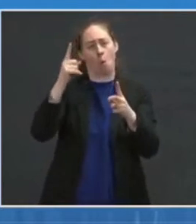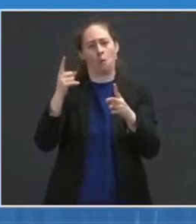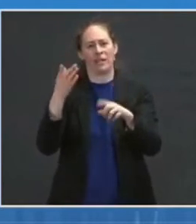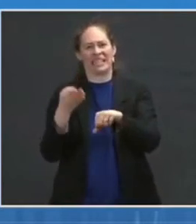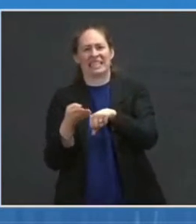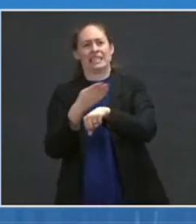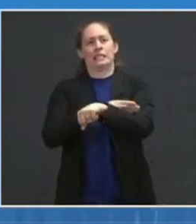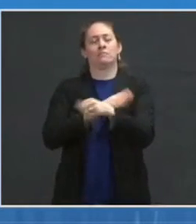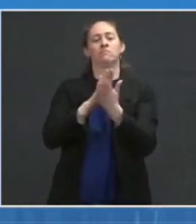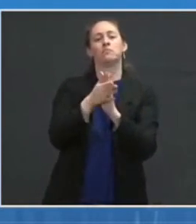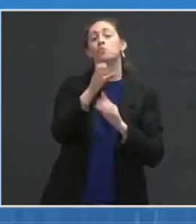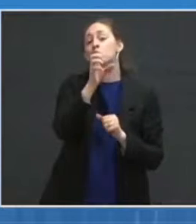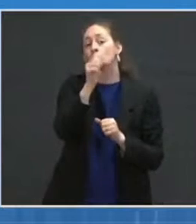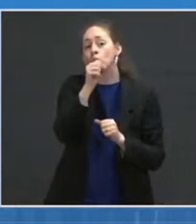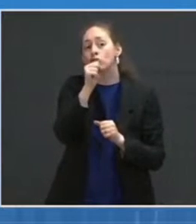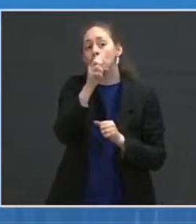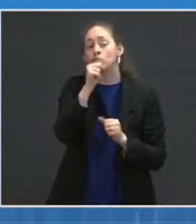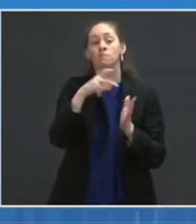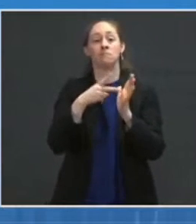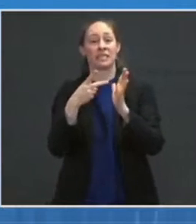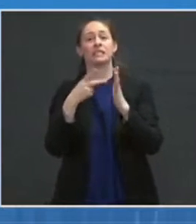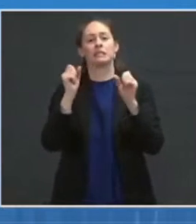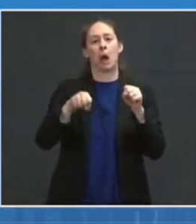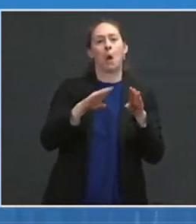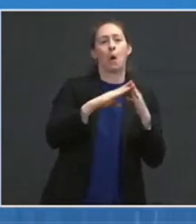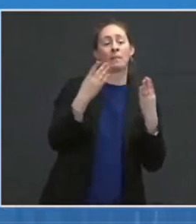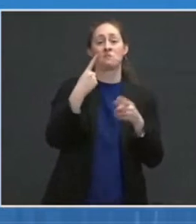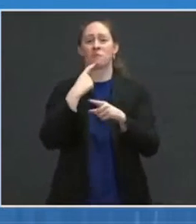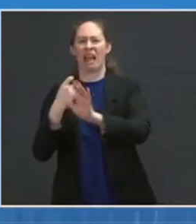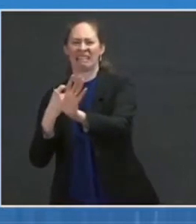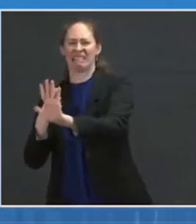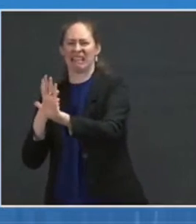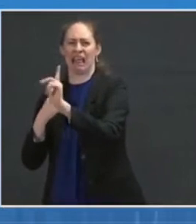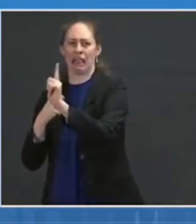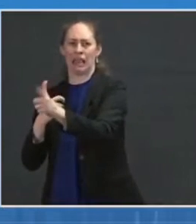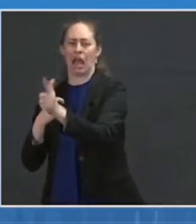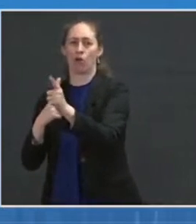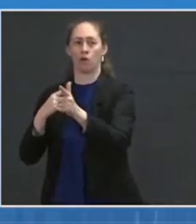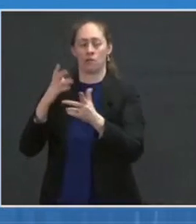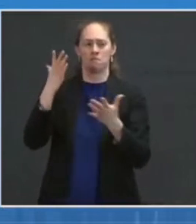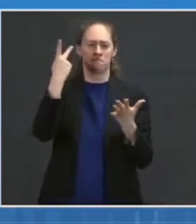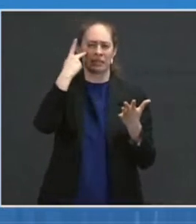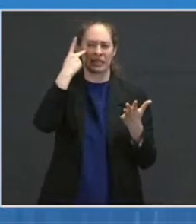ORANGE ZONE, WHICH HAS MORE OPPORTUNITIES FOR IN SCHOOL OPENINGS AND IN PERSON